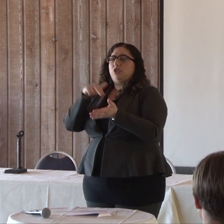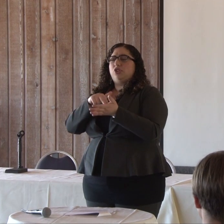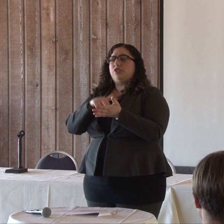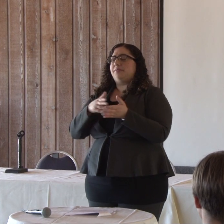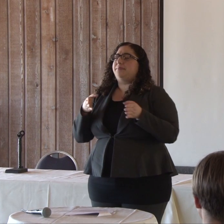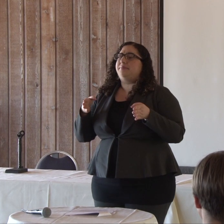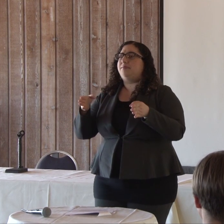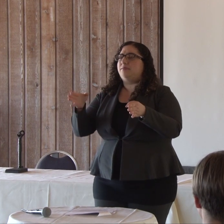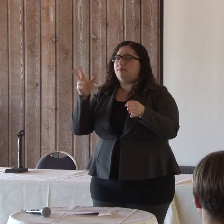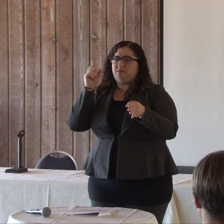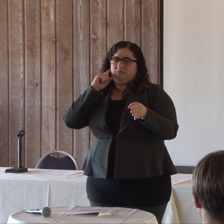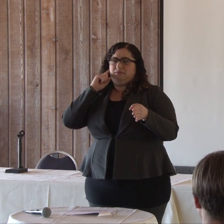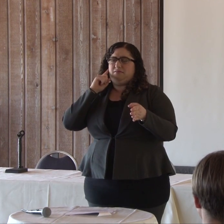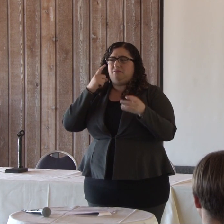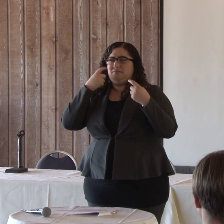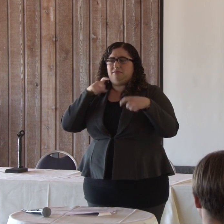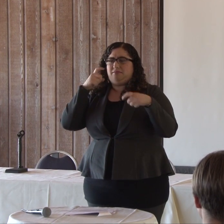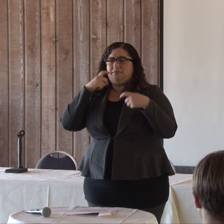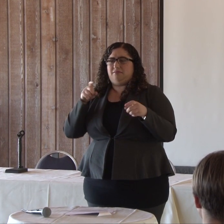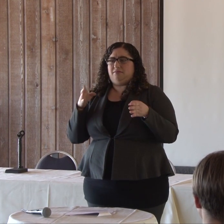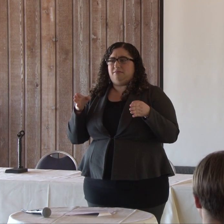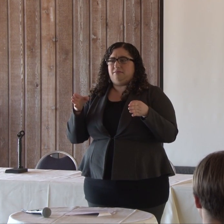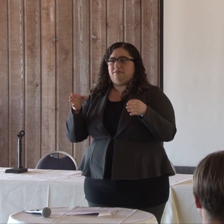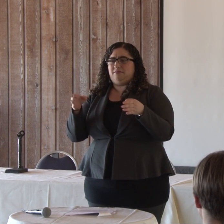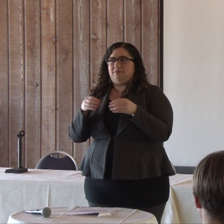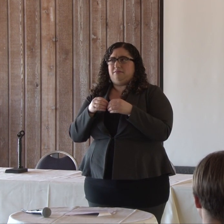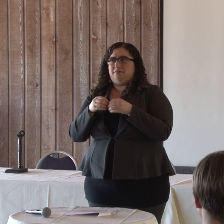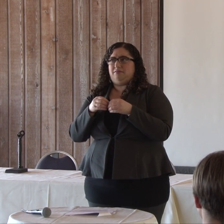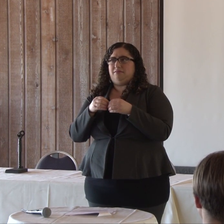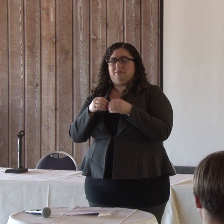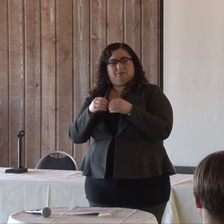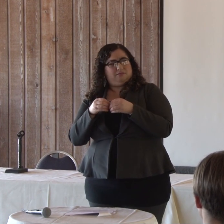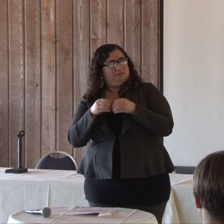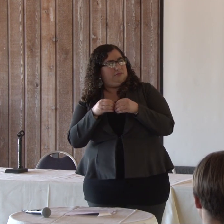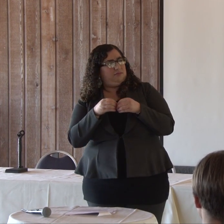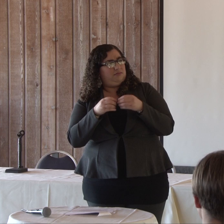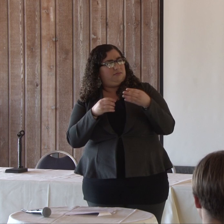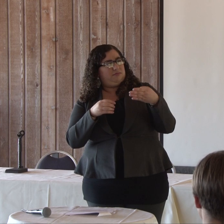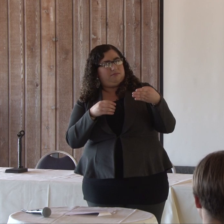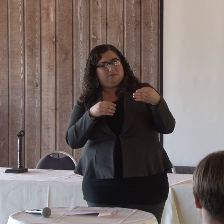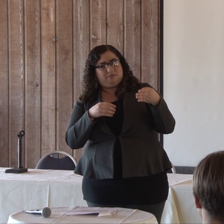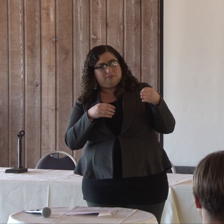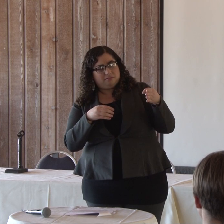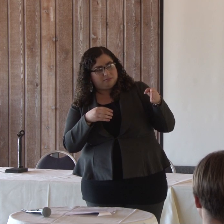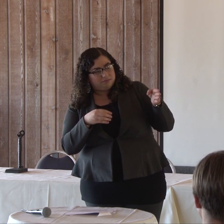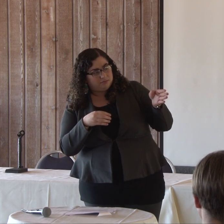the doors as they wheeled the mom of to surgery. And one nurse walking